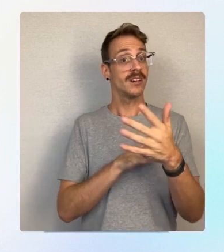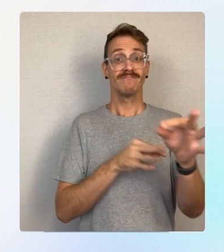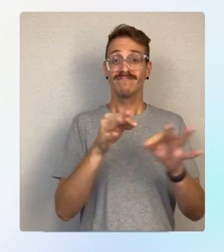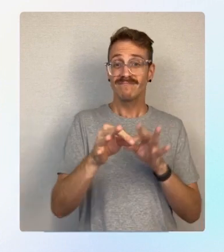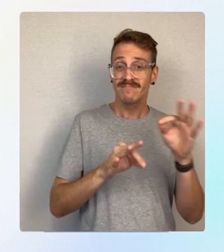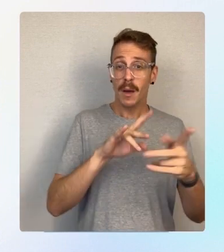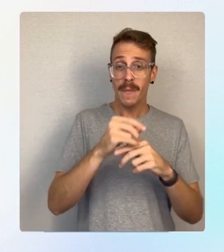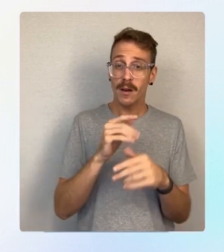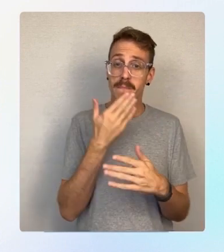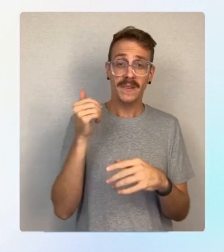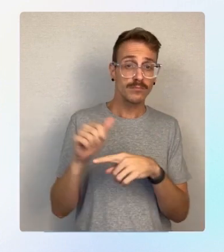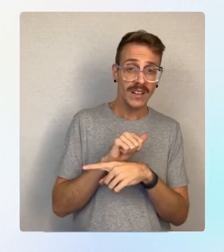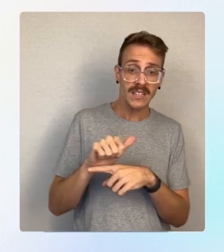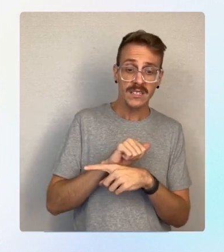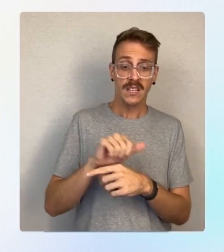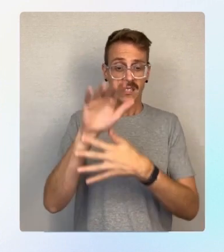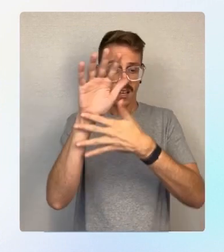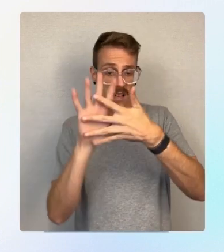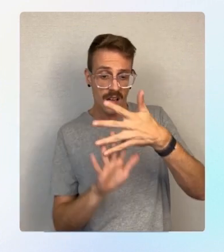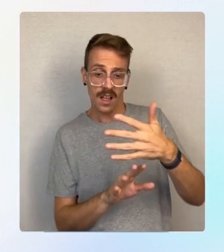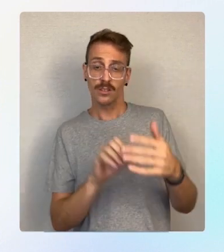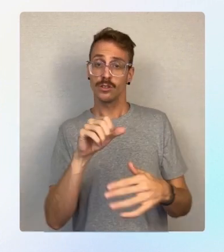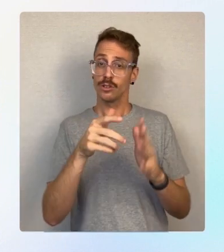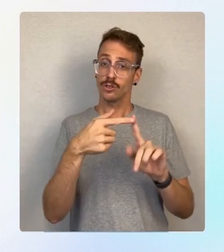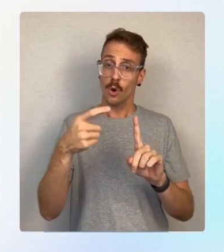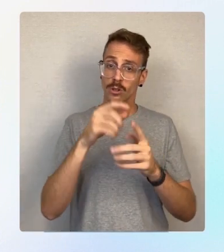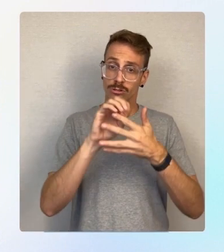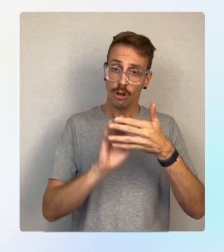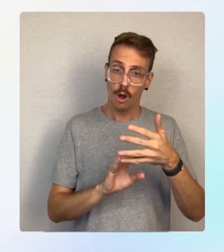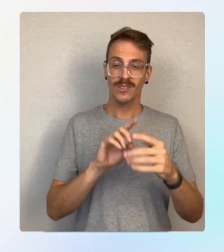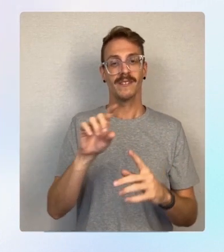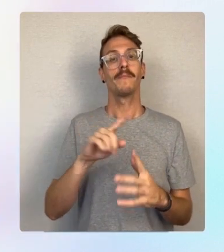source code for the world beyond, and other samples.